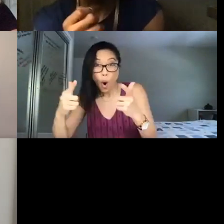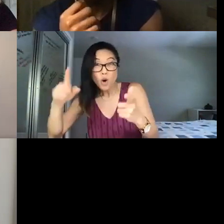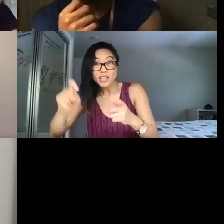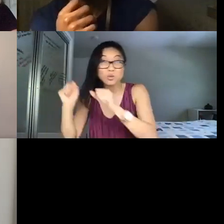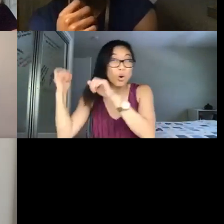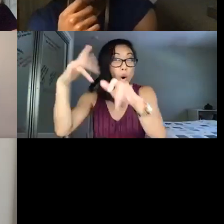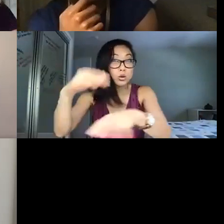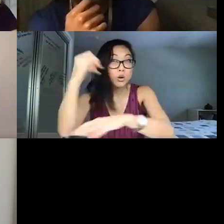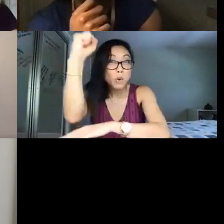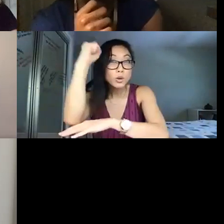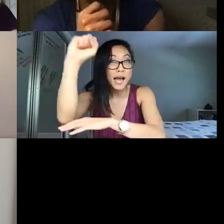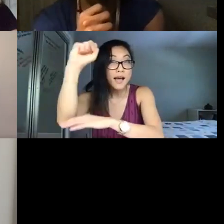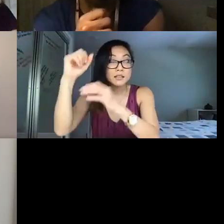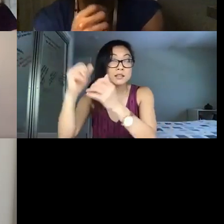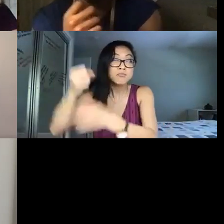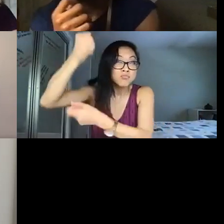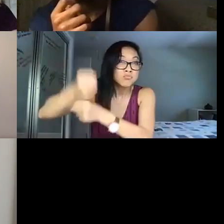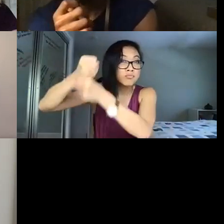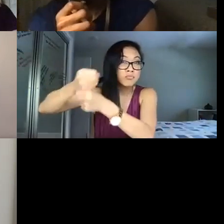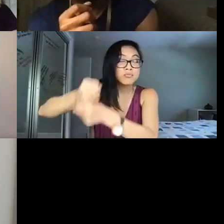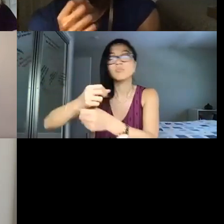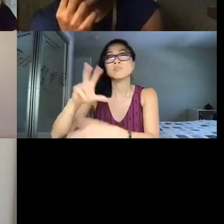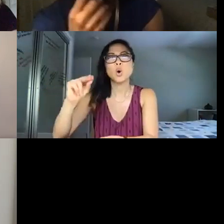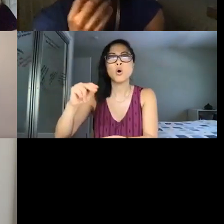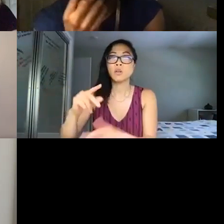Everybody doesn't need to be writing messages on Facebook.